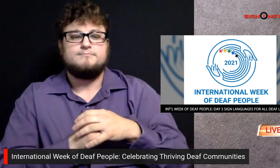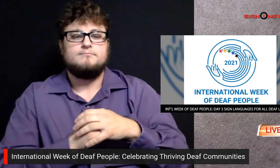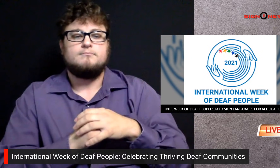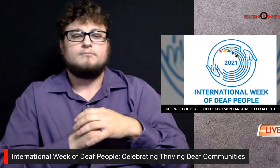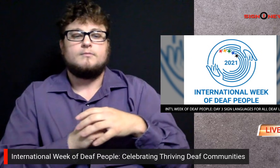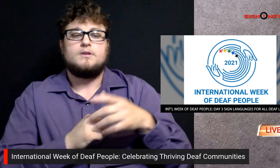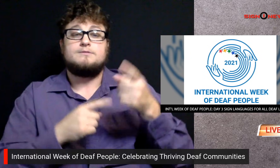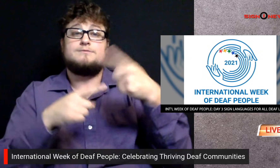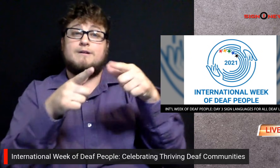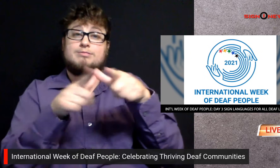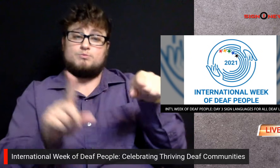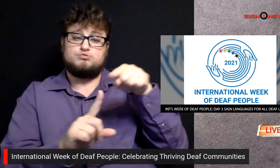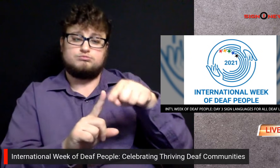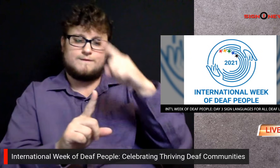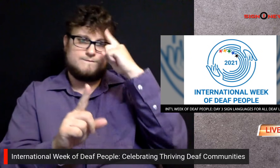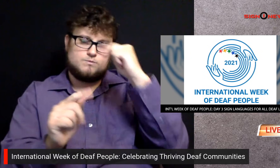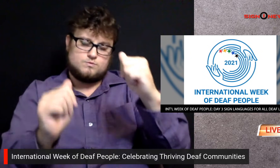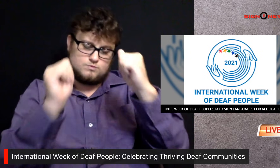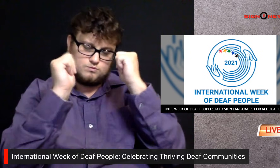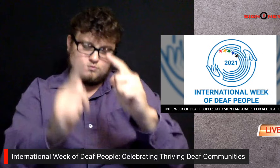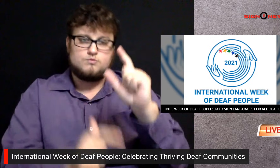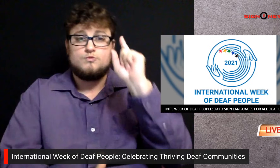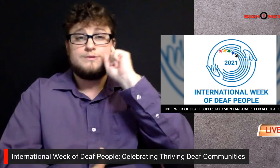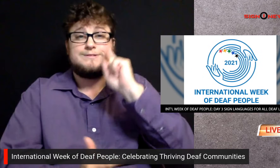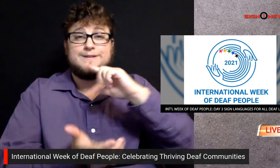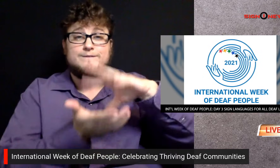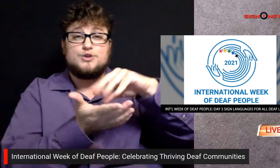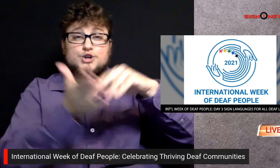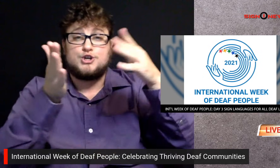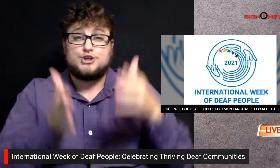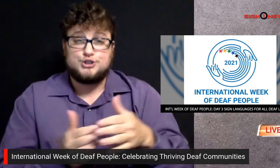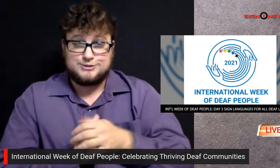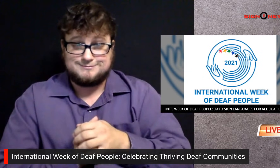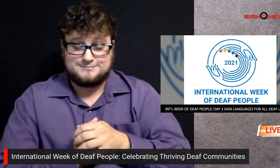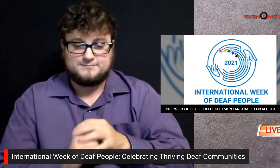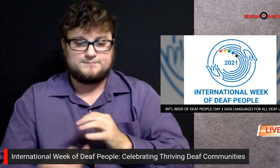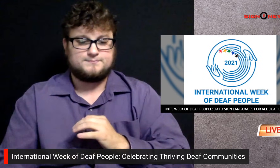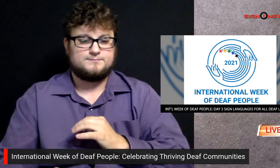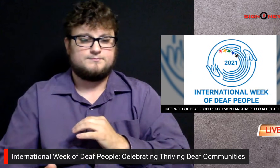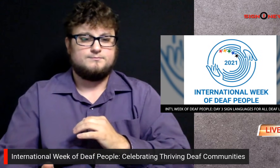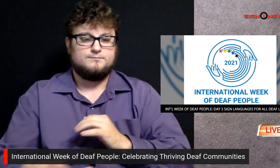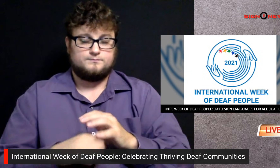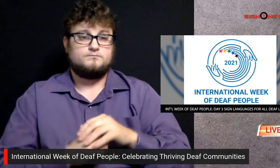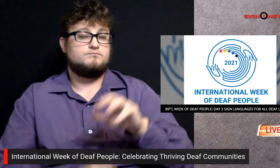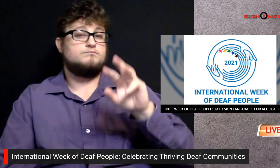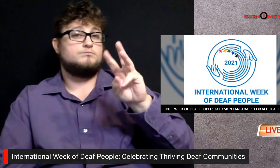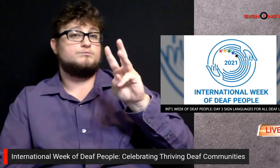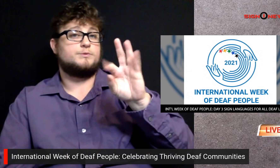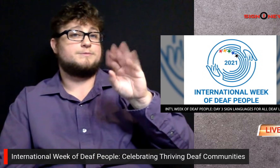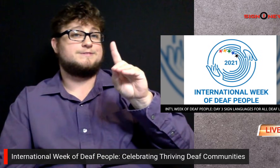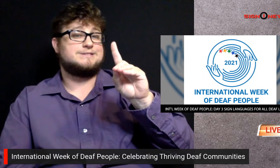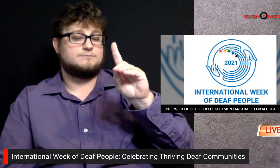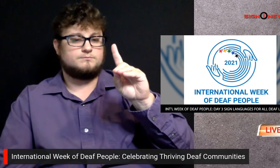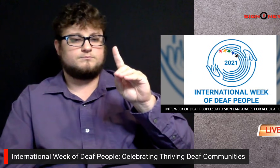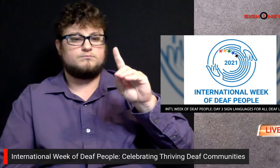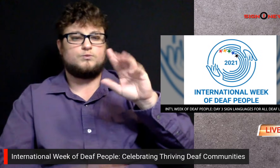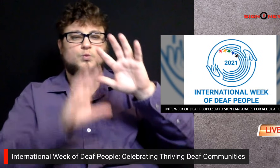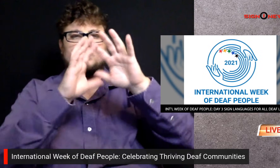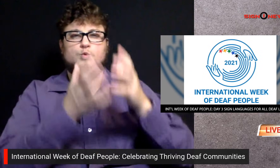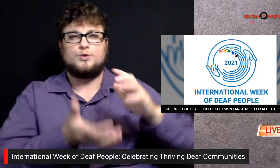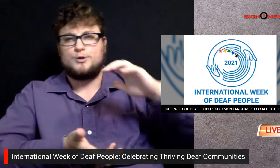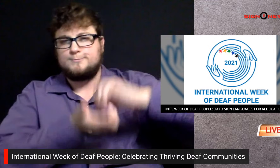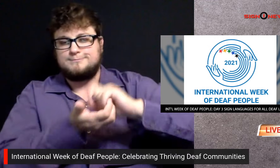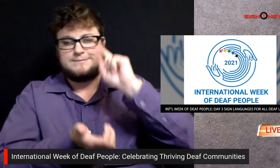and today's sub theme is sign language for all deaf learners